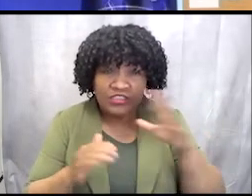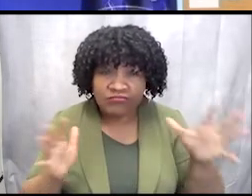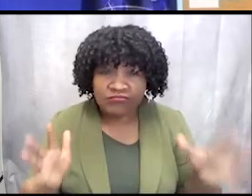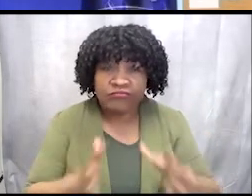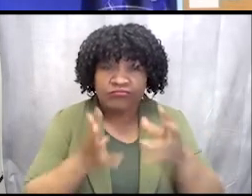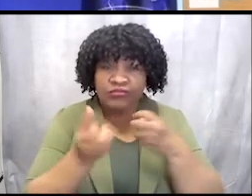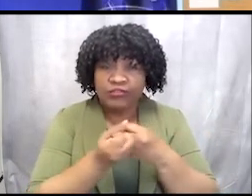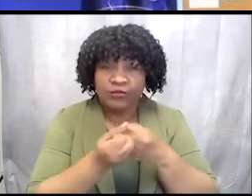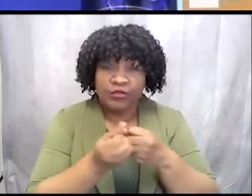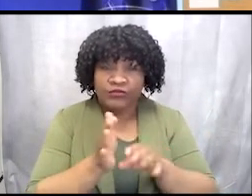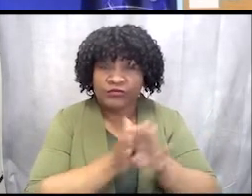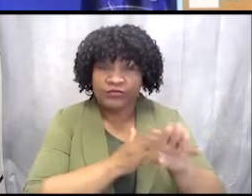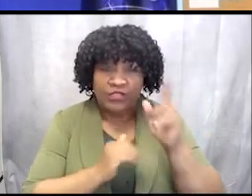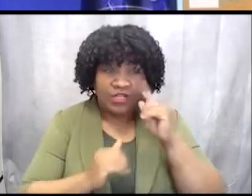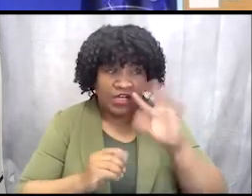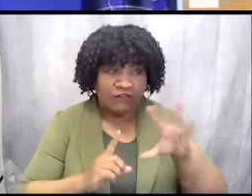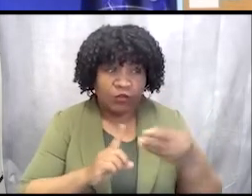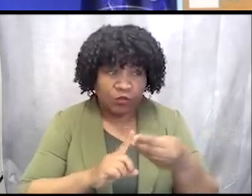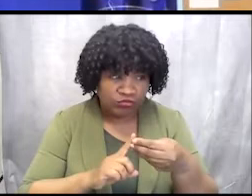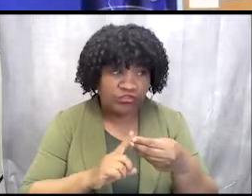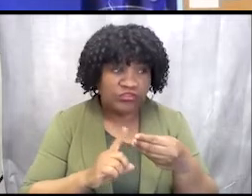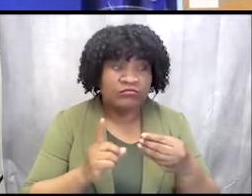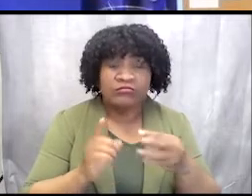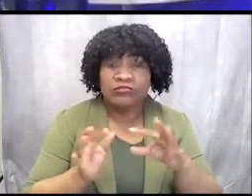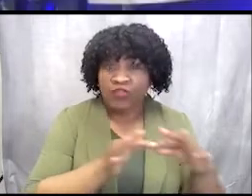and support the development of culturally relevant educators? Sure.